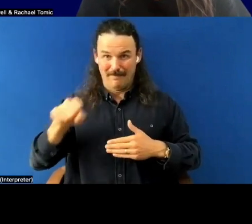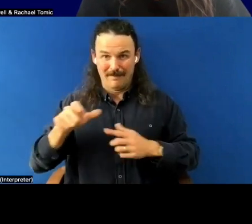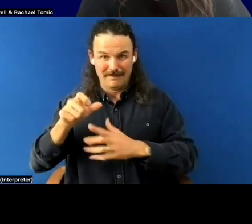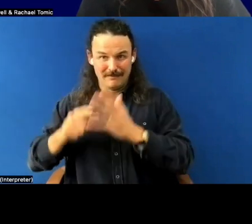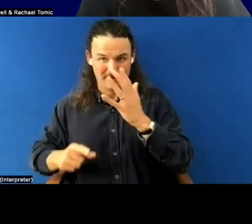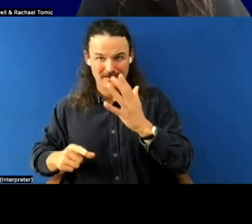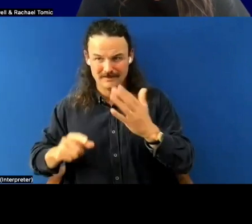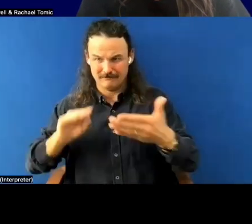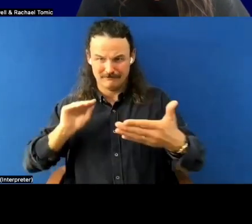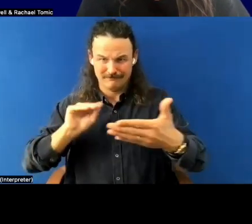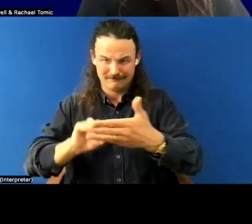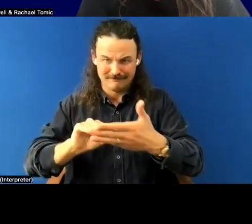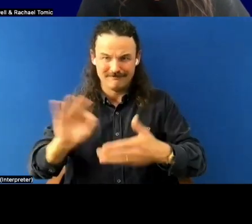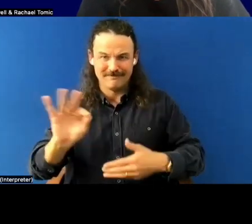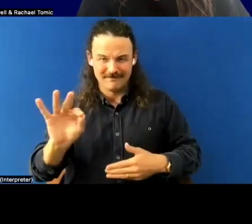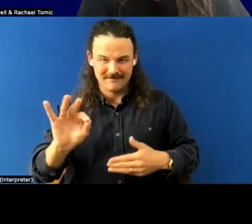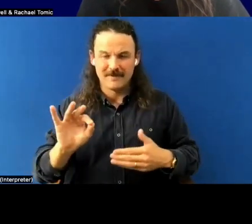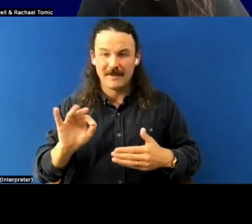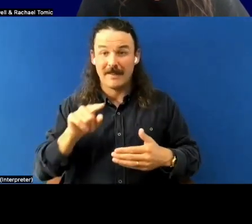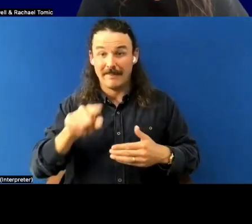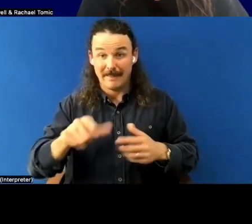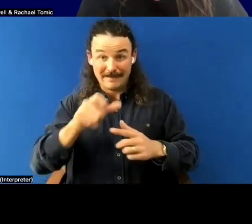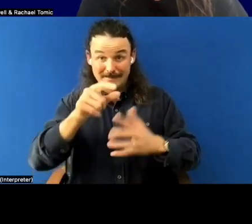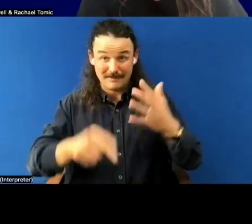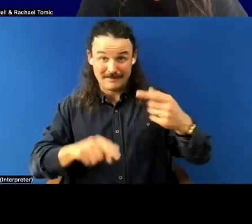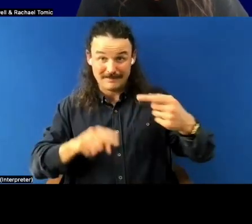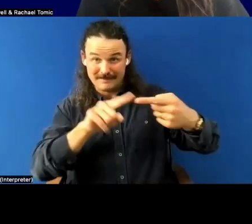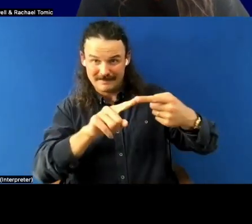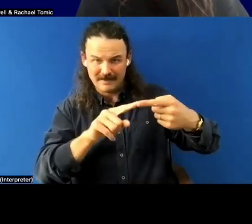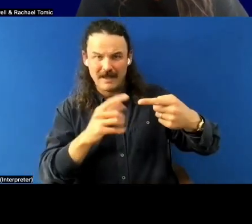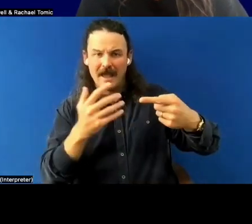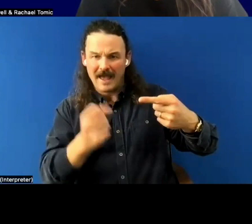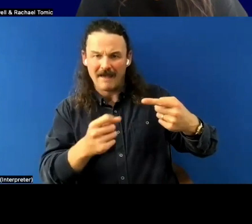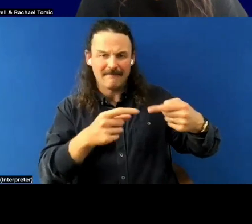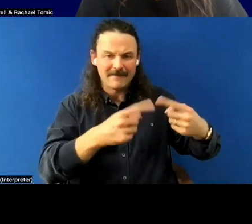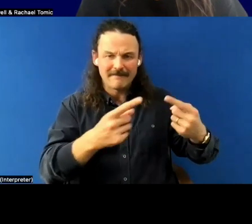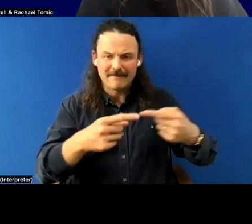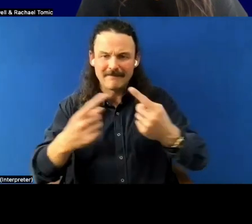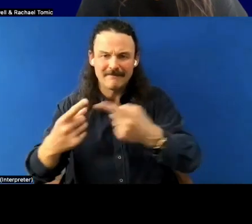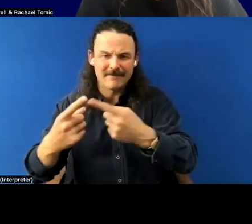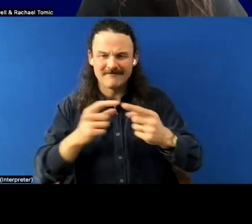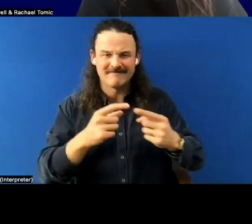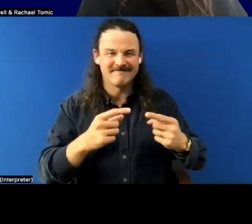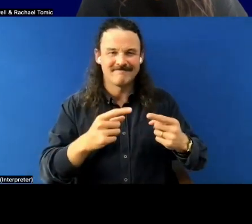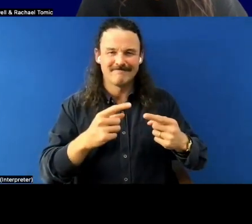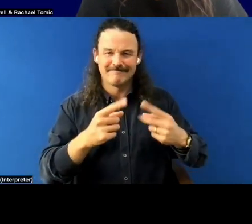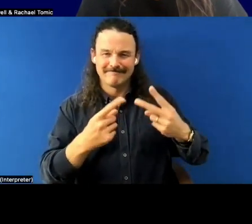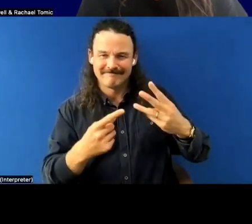information that makes each child unique, highlighting priority areas for children